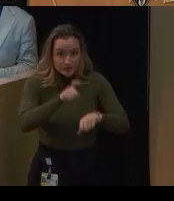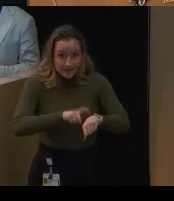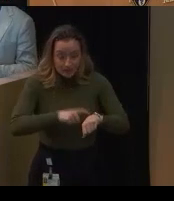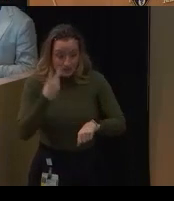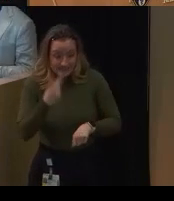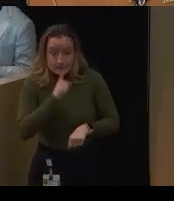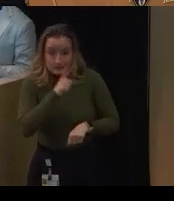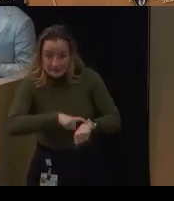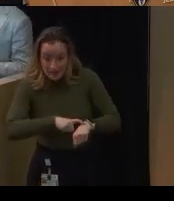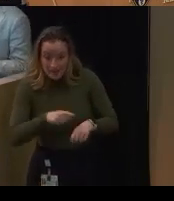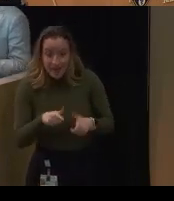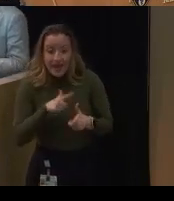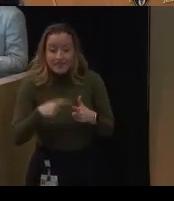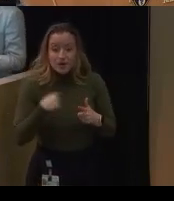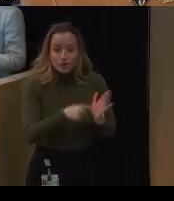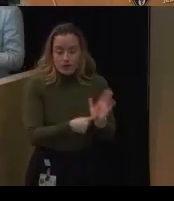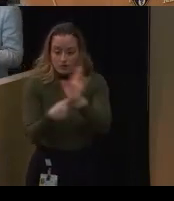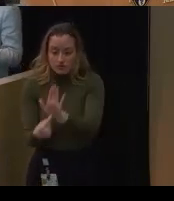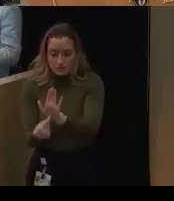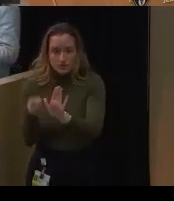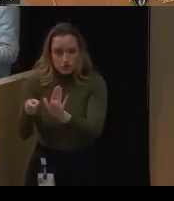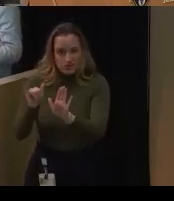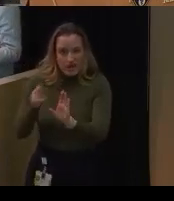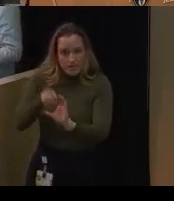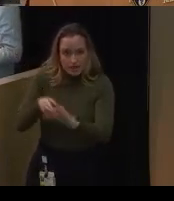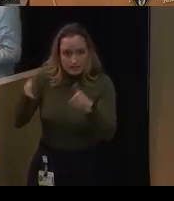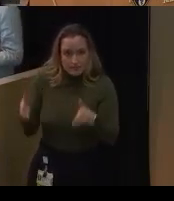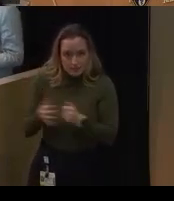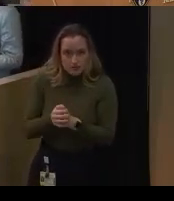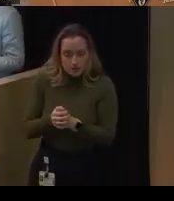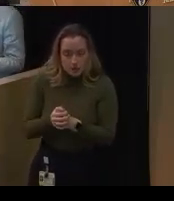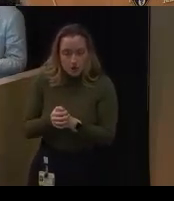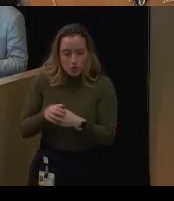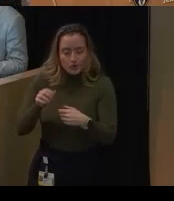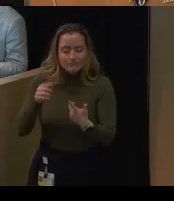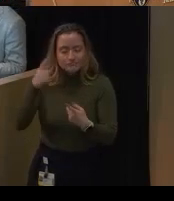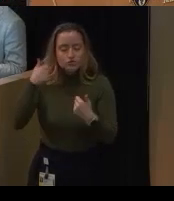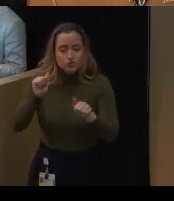presented back to the participant in the form of some sort of neurofeedback signal so often that